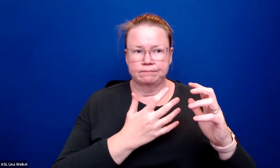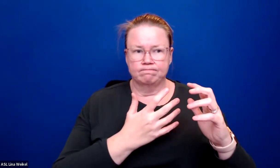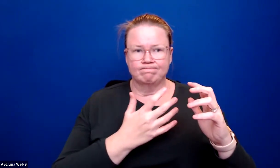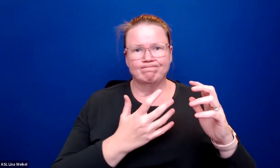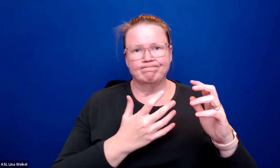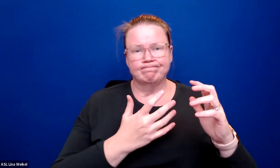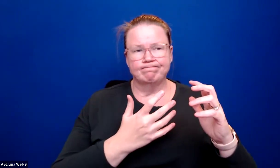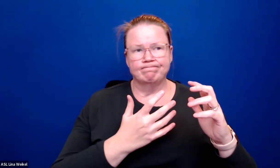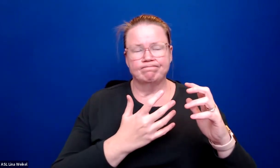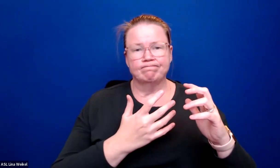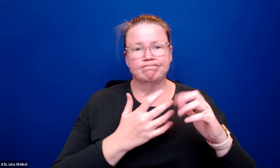Andy Padilla: foundation for